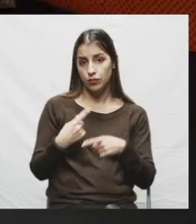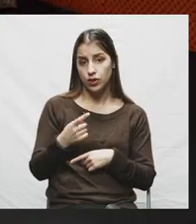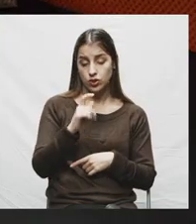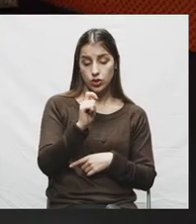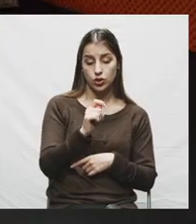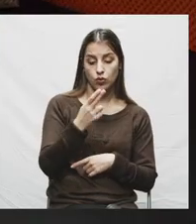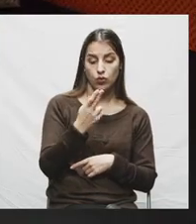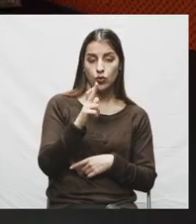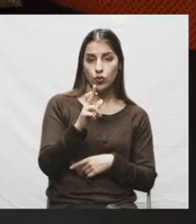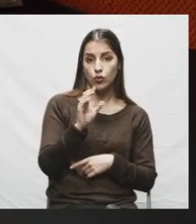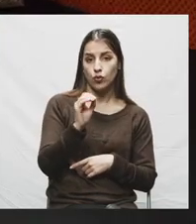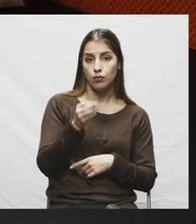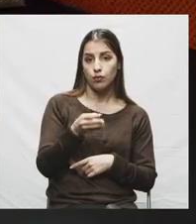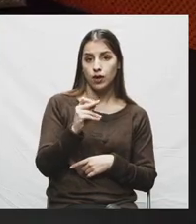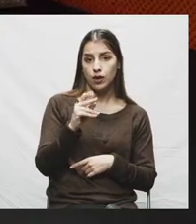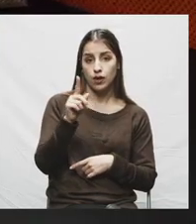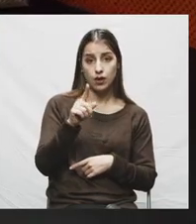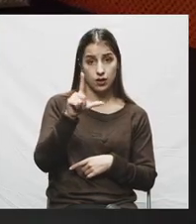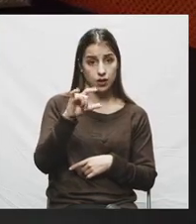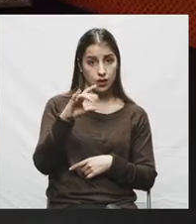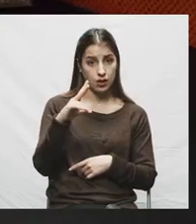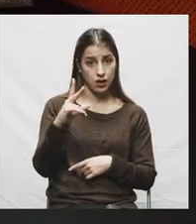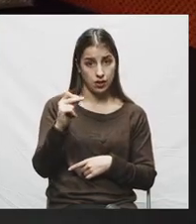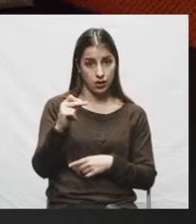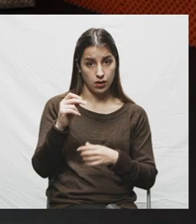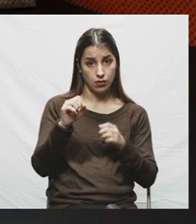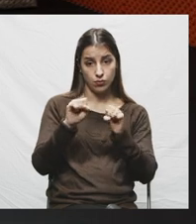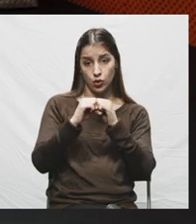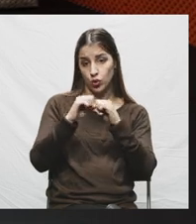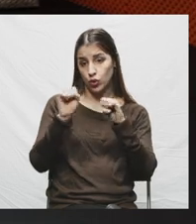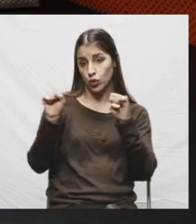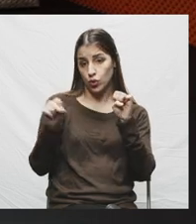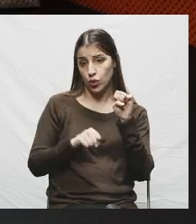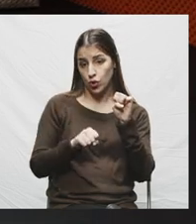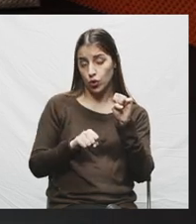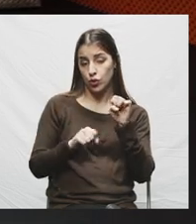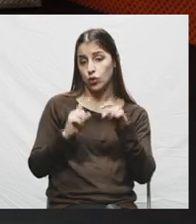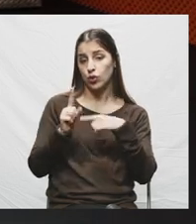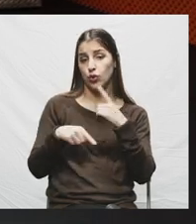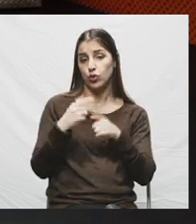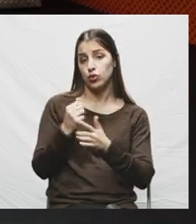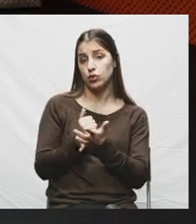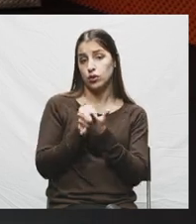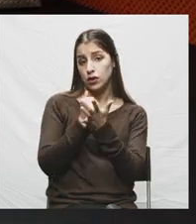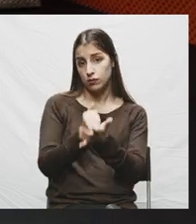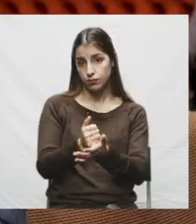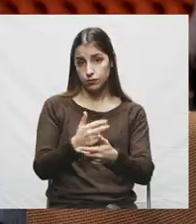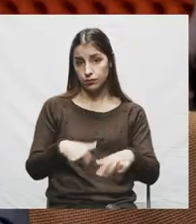Because after, EUROPALIA made an agreement with Klapstuk and had another support structure,